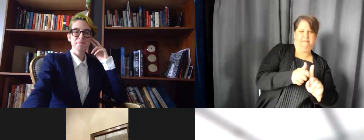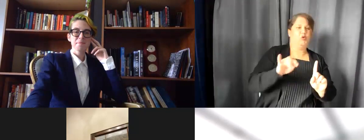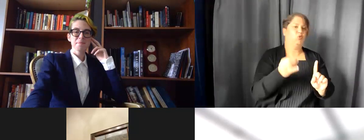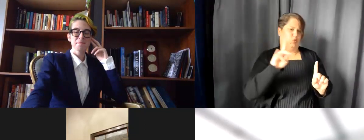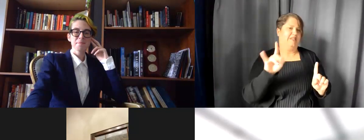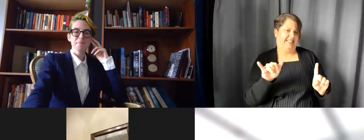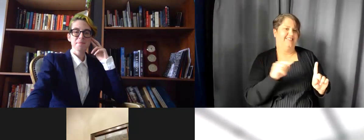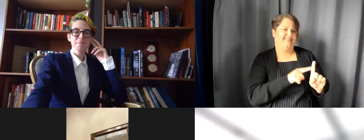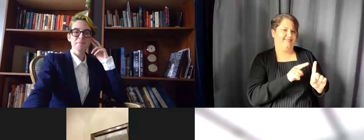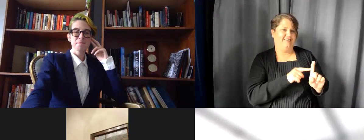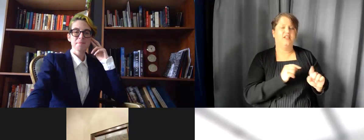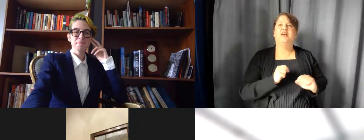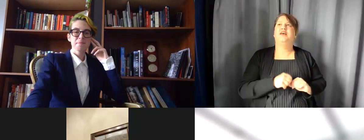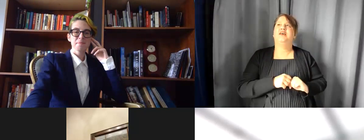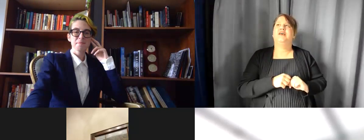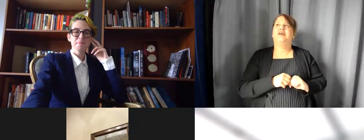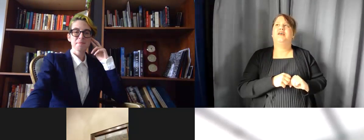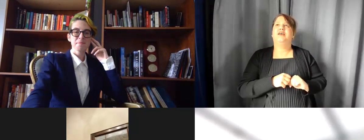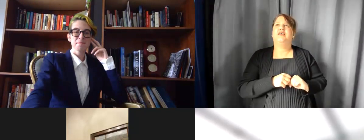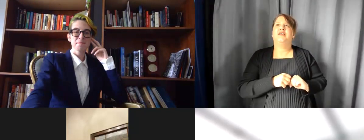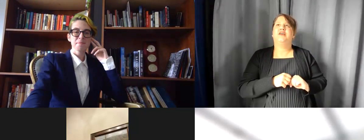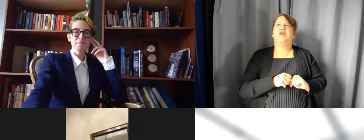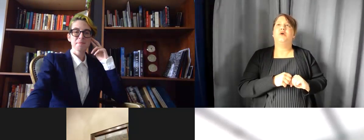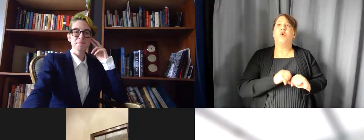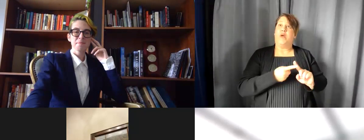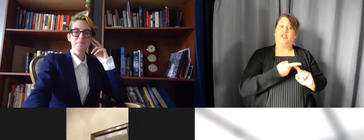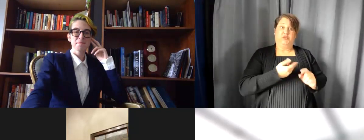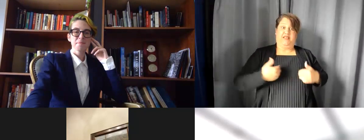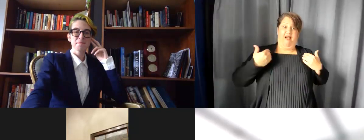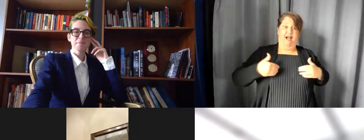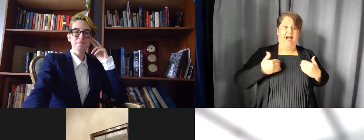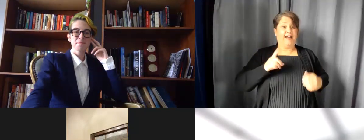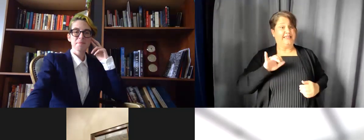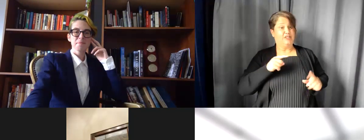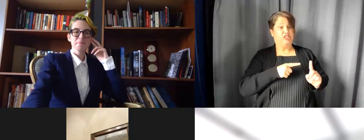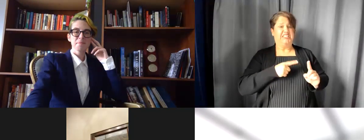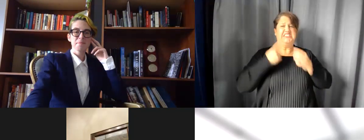Jordan Radford: you know, grow. you know she wasn't younger, thinking like i'm gonna be a disability right time with it, like she just